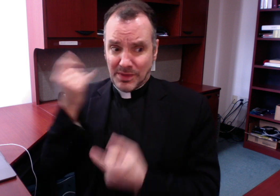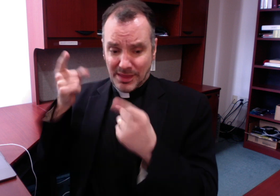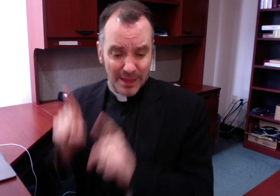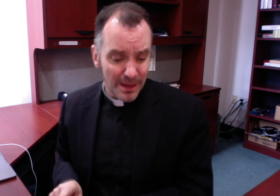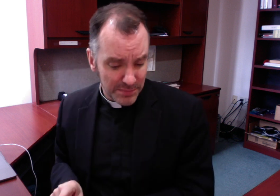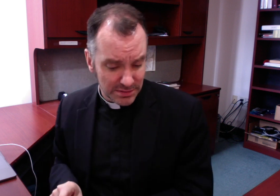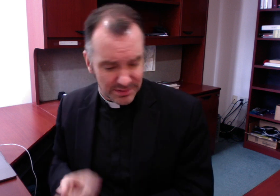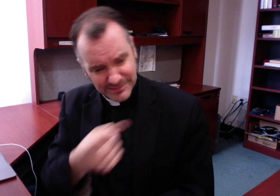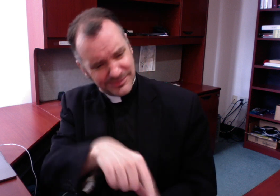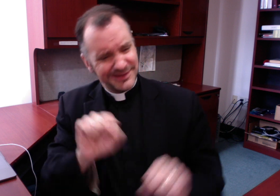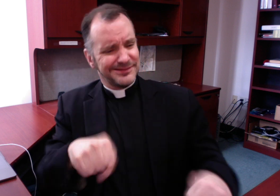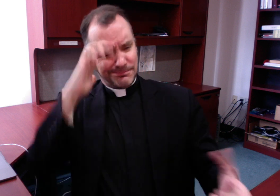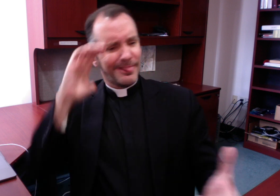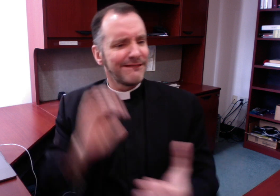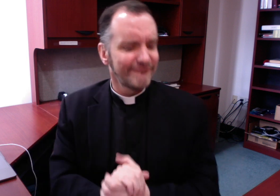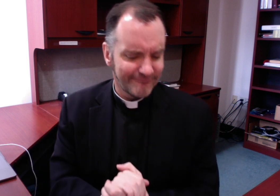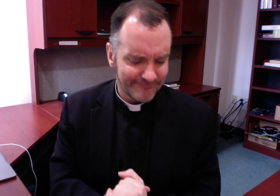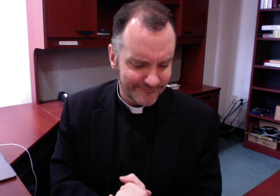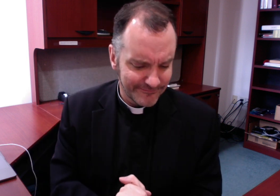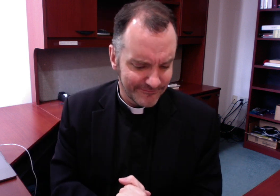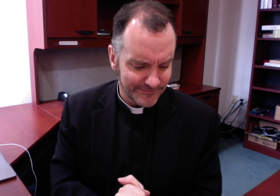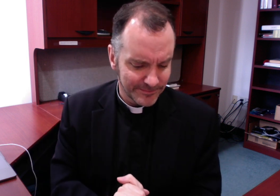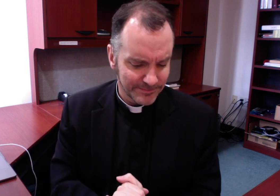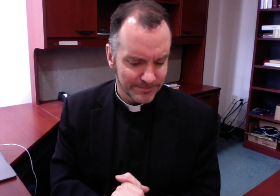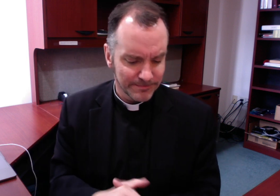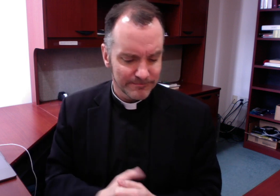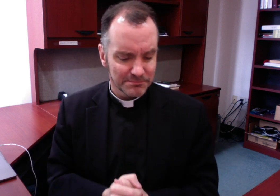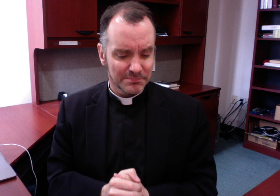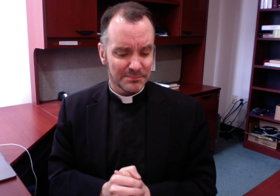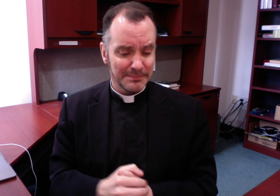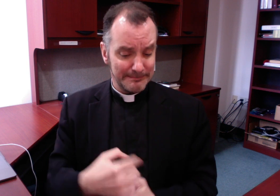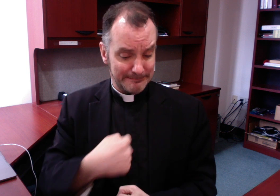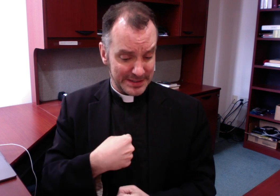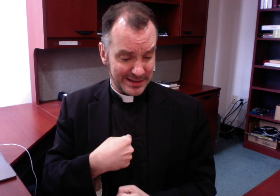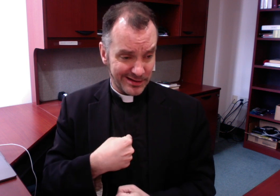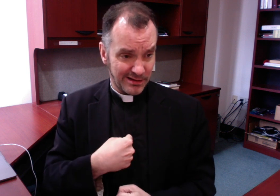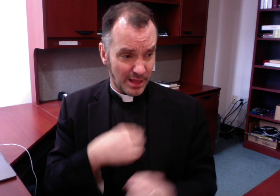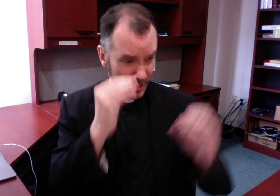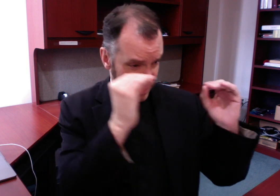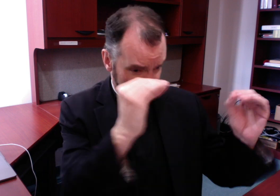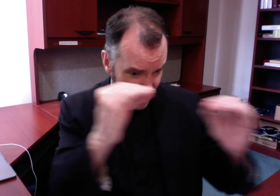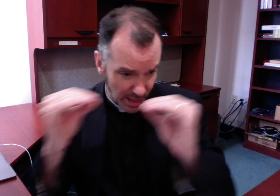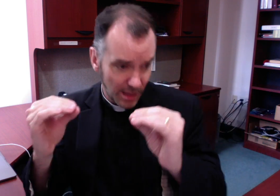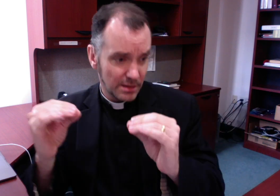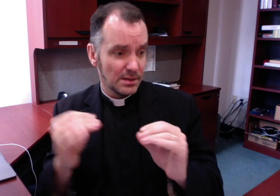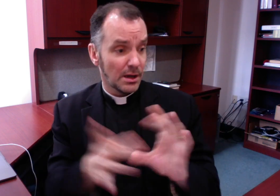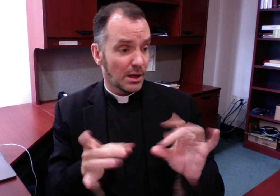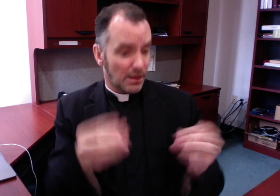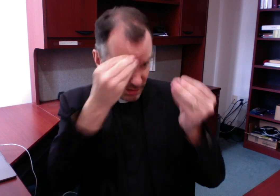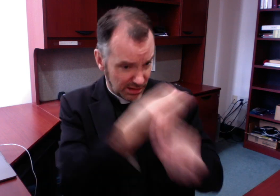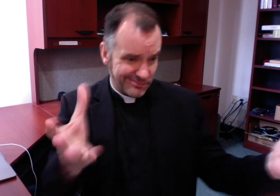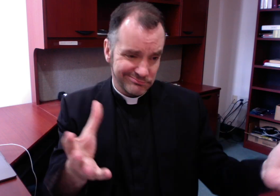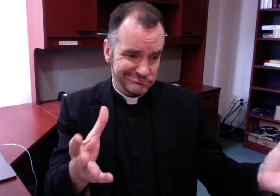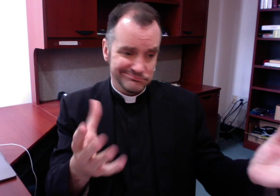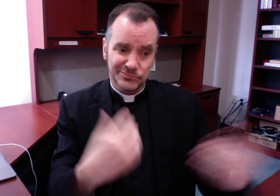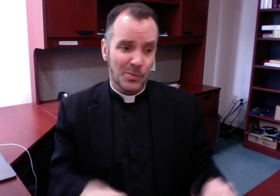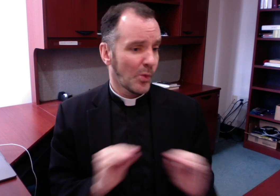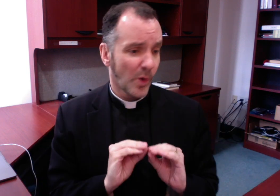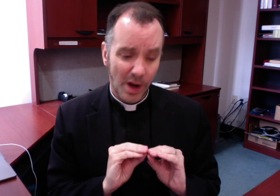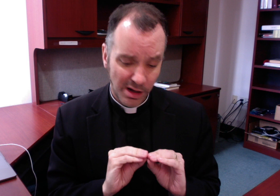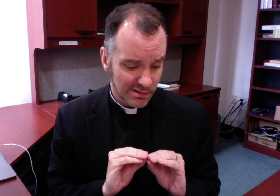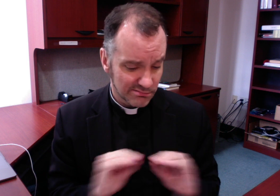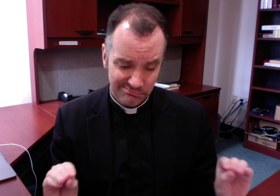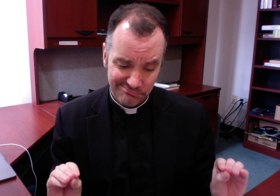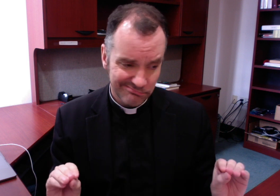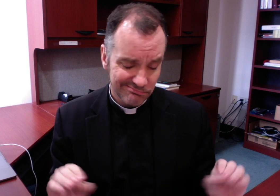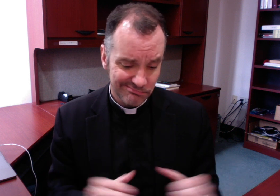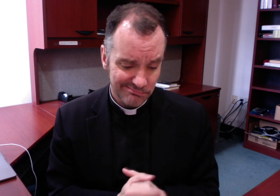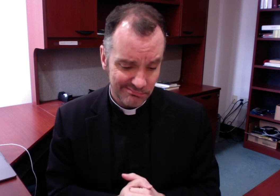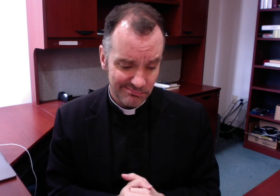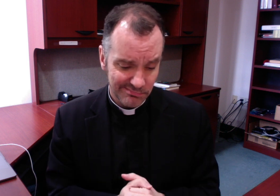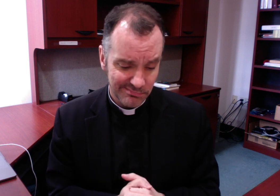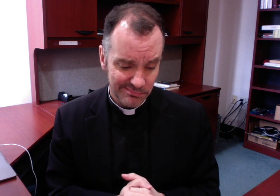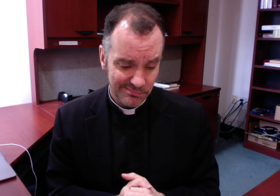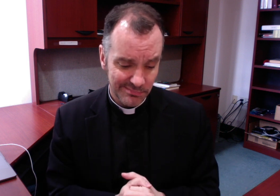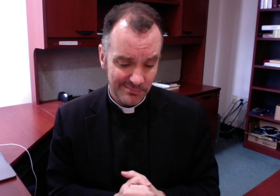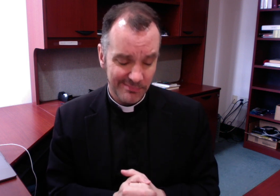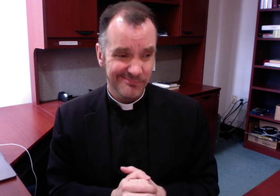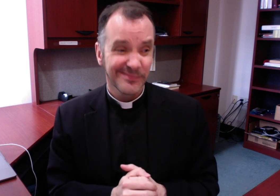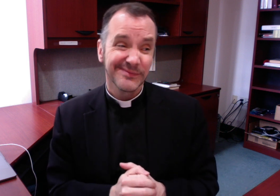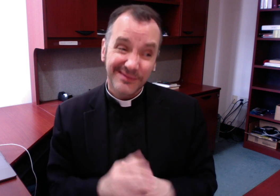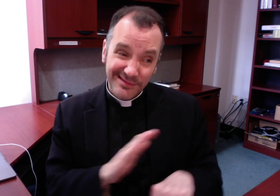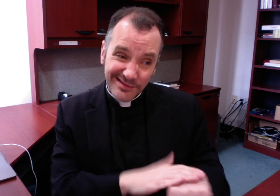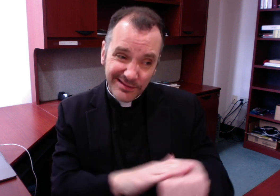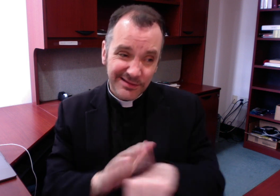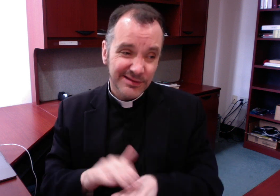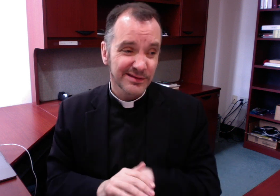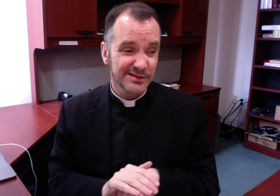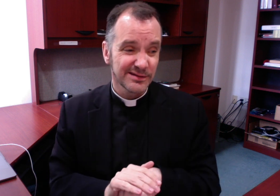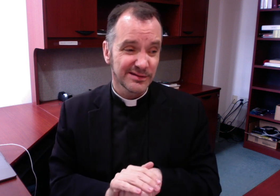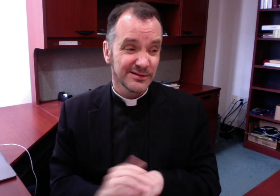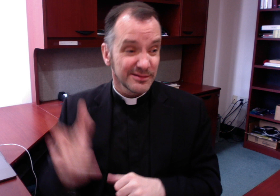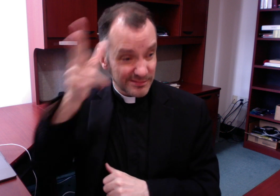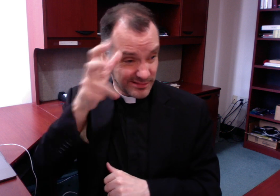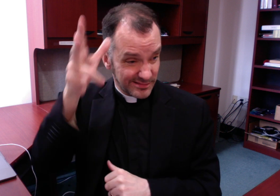believe. I will no longer speak much with you, for the ruler of the world is coming.